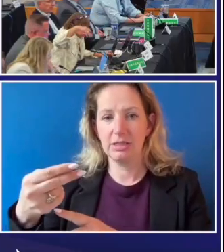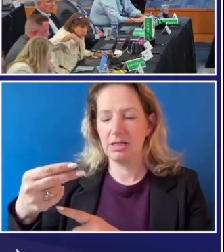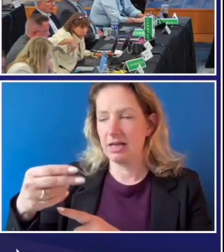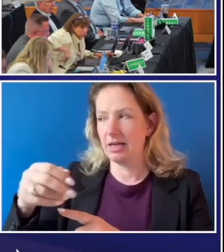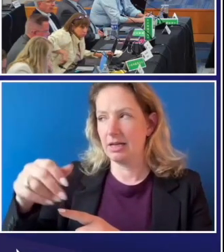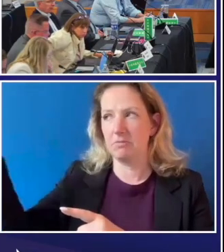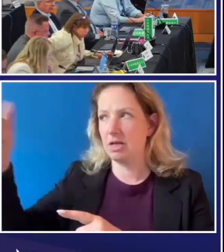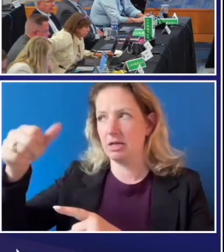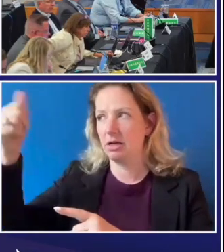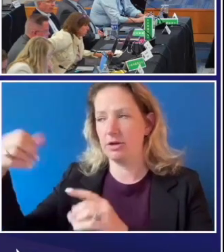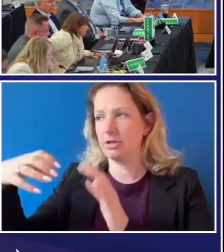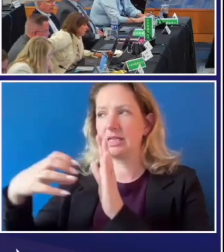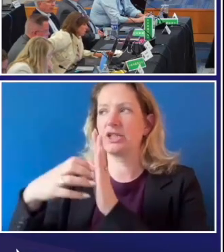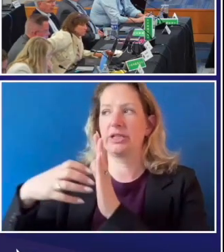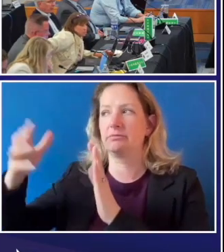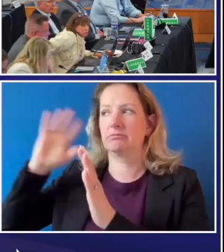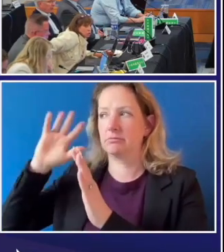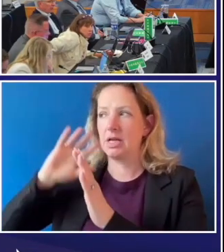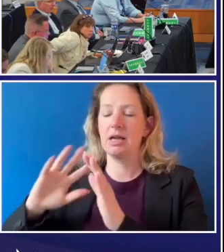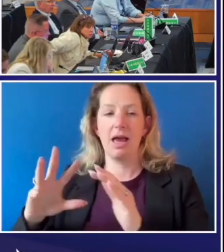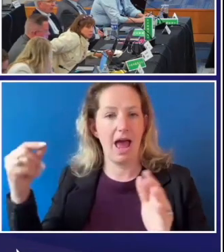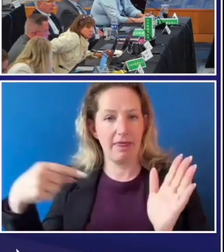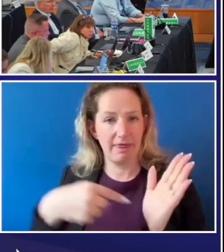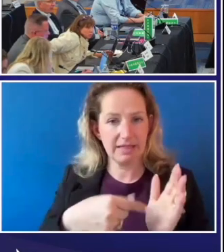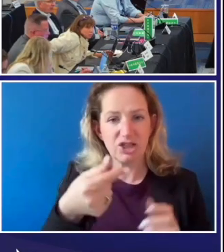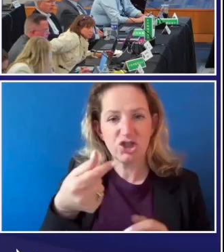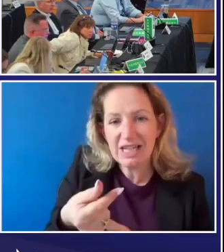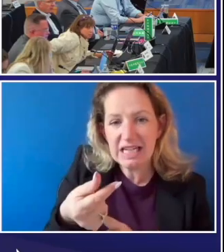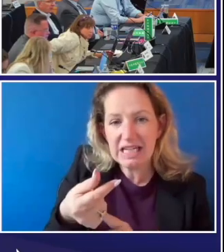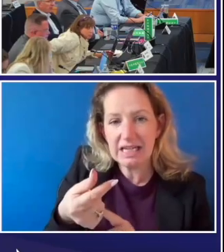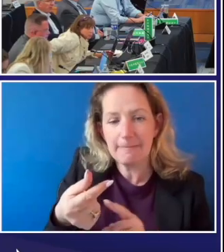earlier. And then this is G, which is somewhat similar in principle.